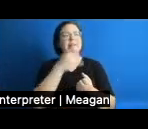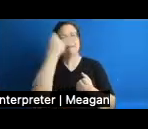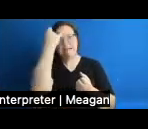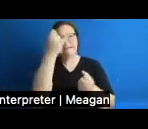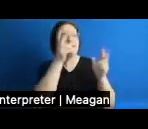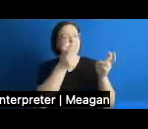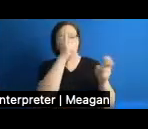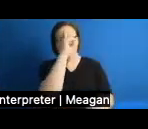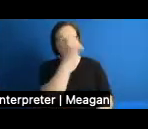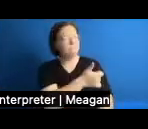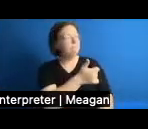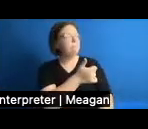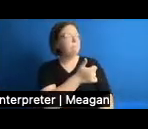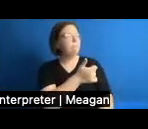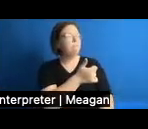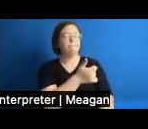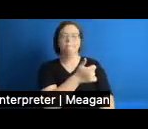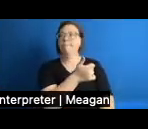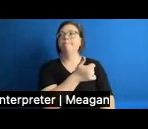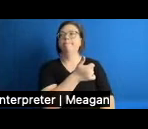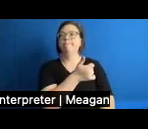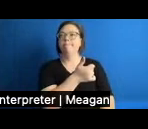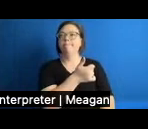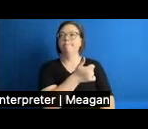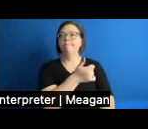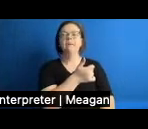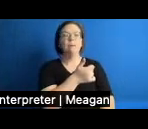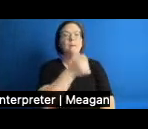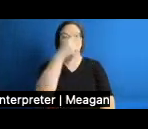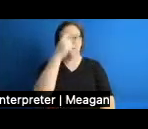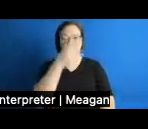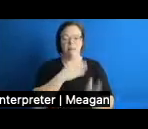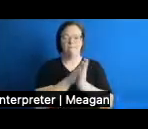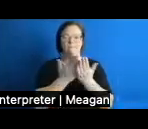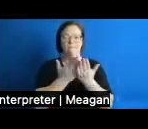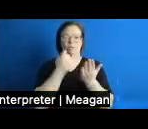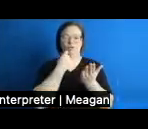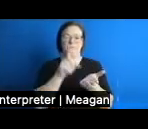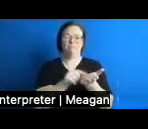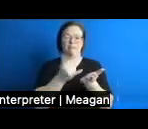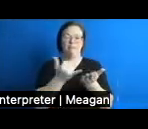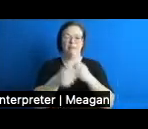completely up to me. I, um, because my book came out this year in February, Headless John